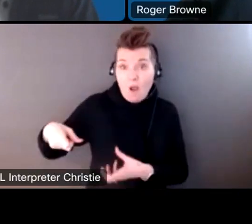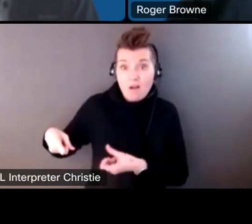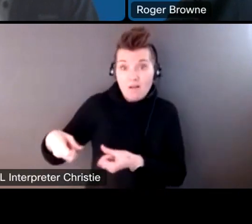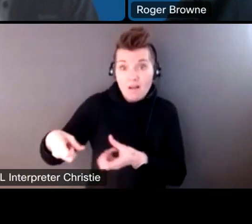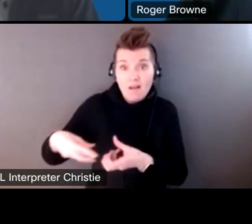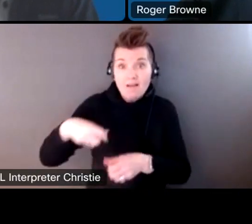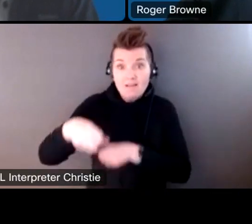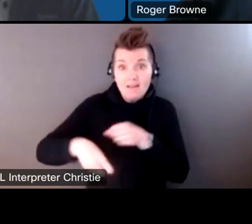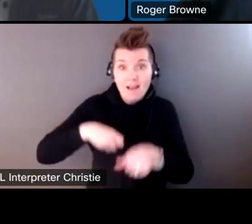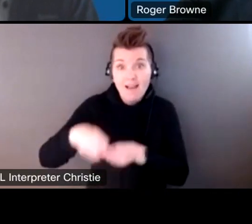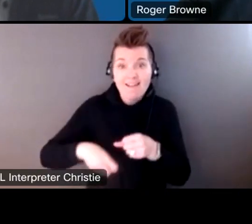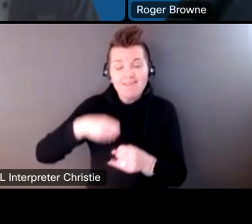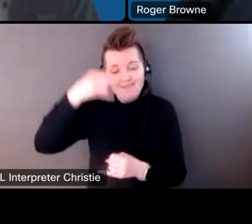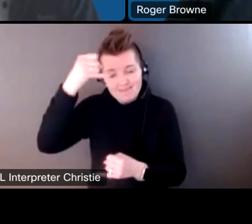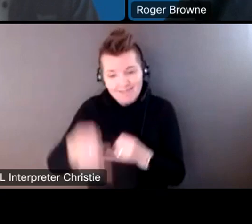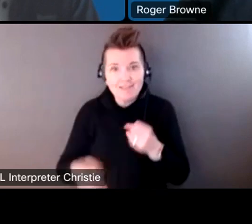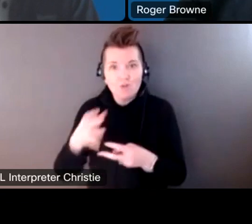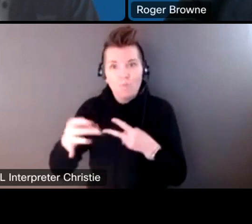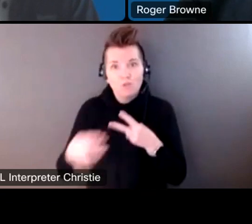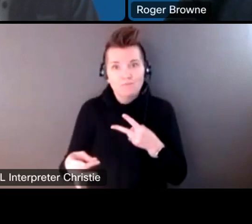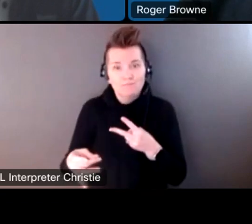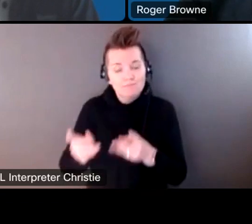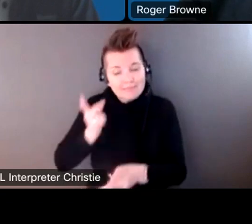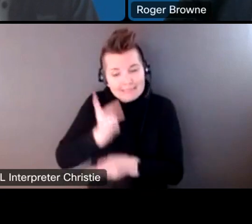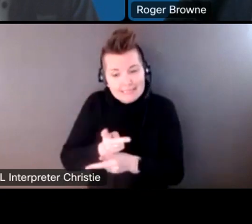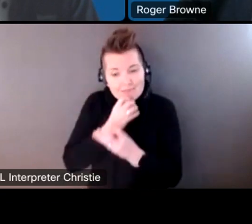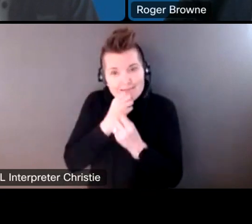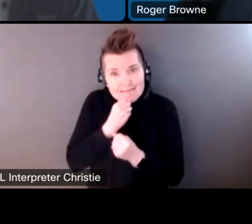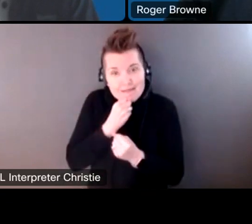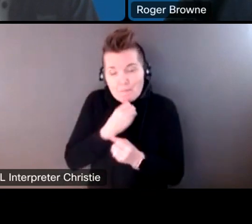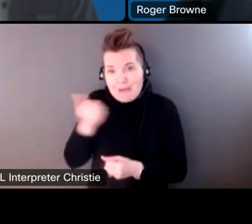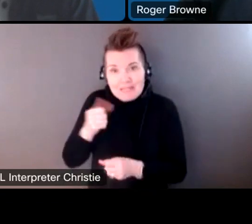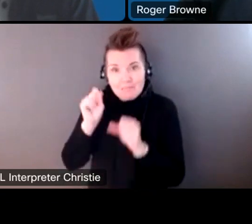pedestrian infrastructure is maintained. And if for whatever reason it absolutely positively